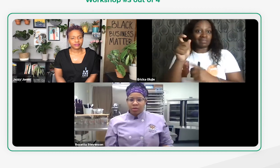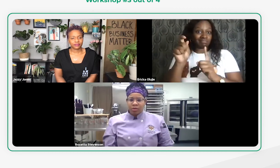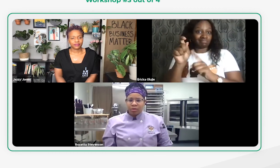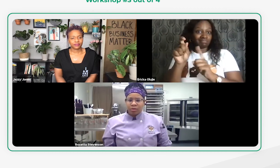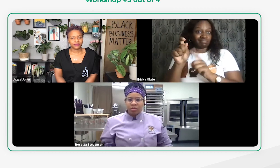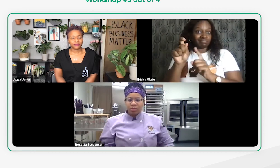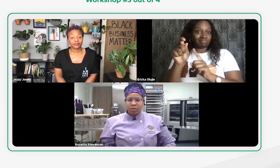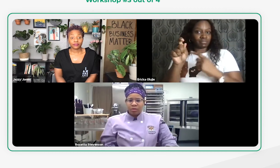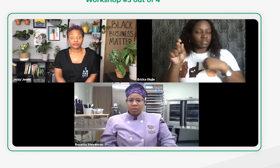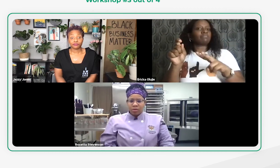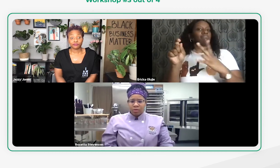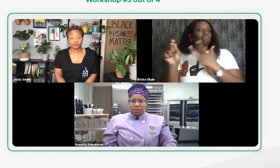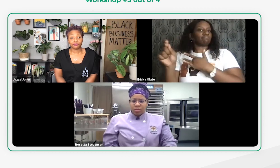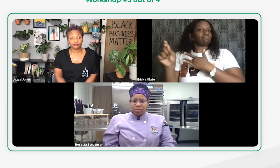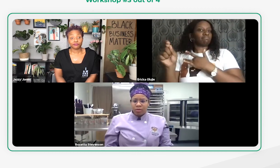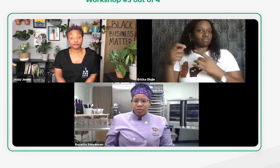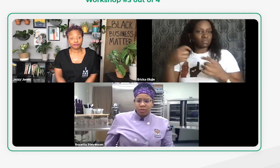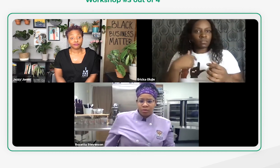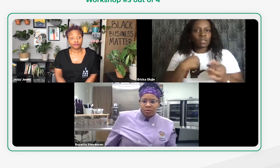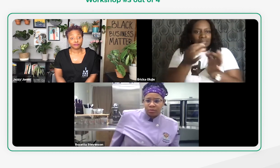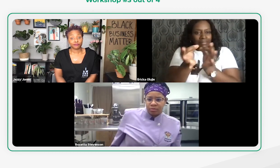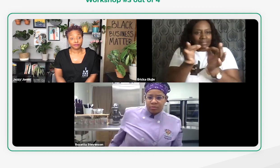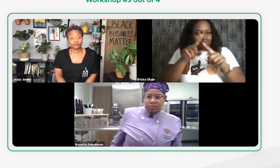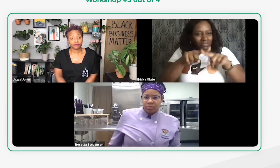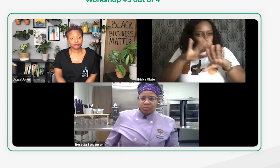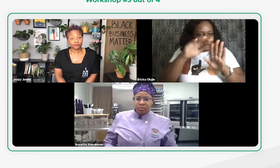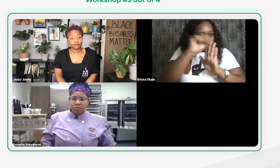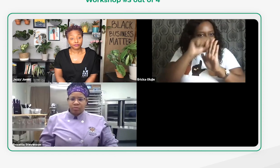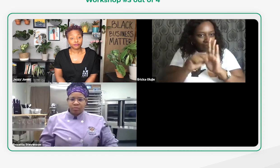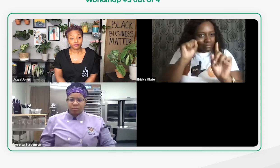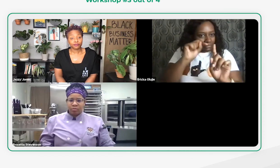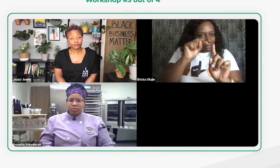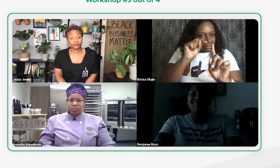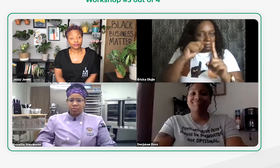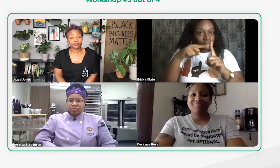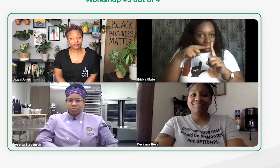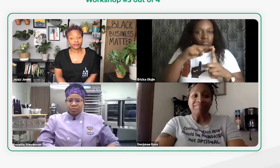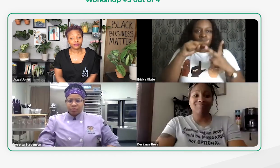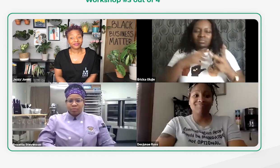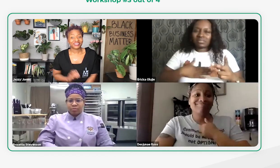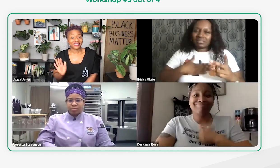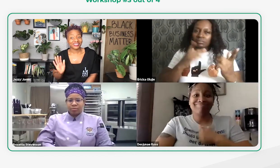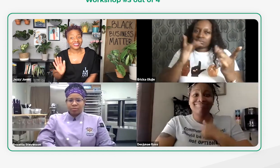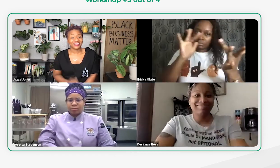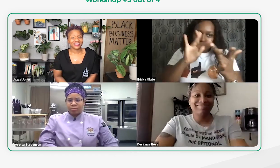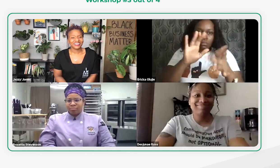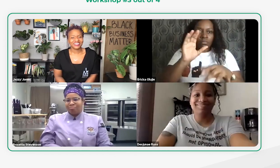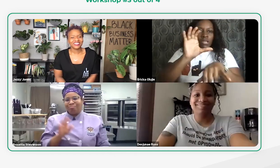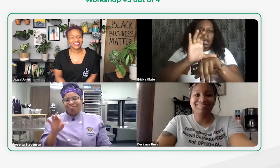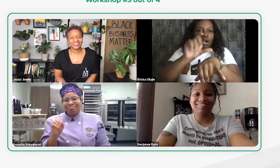they don't have access to taxes. I would always explain to them explains on your situation